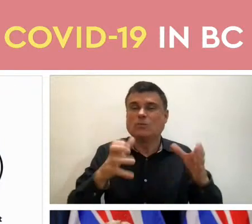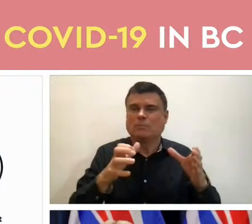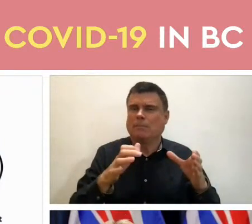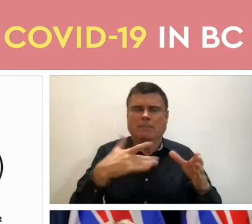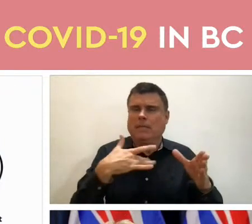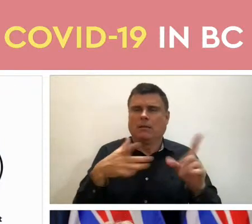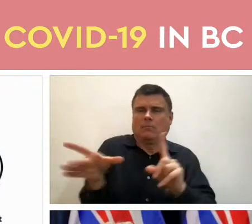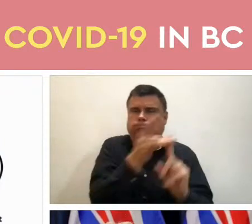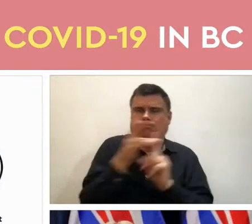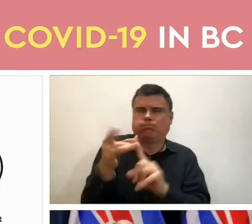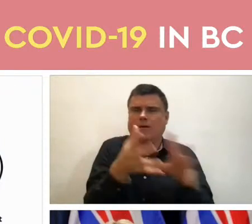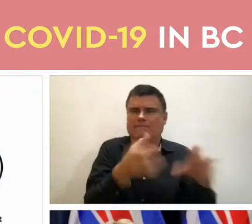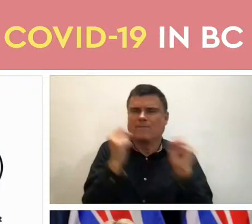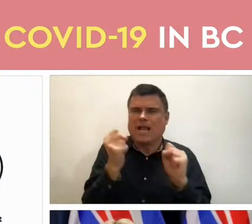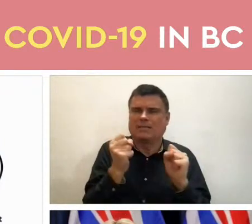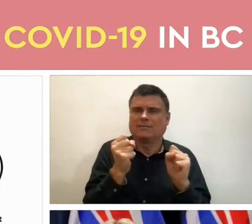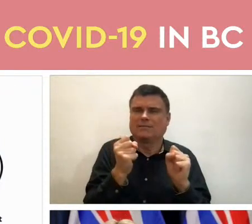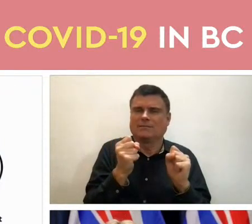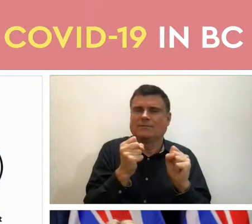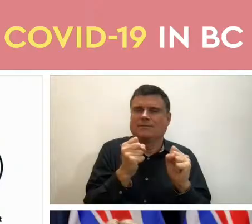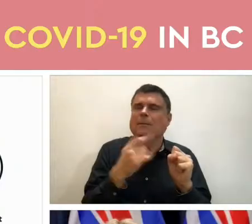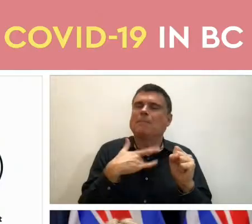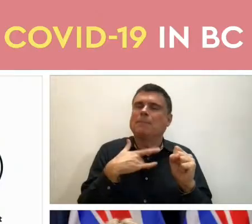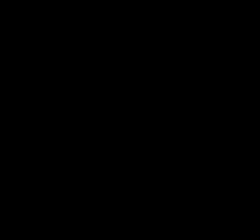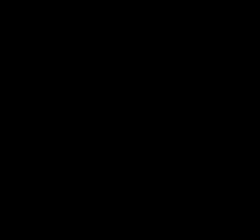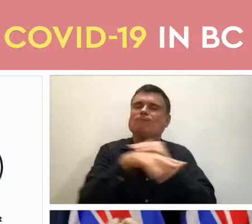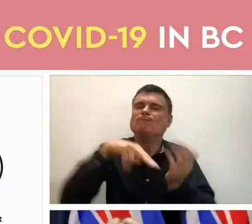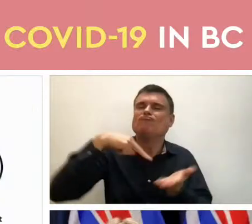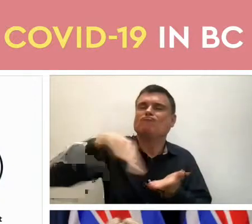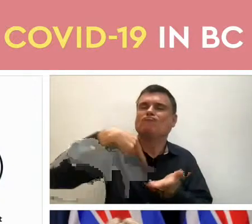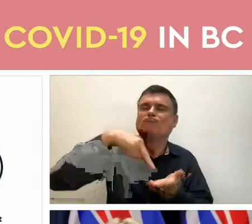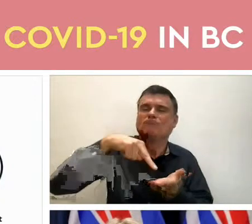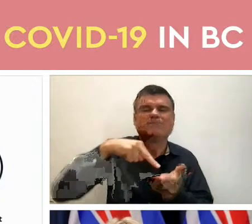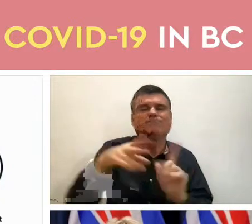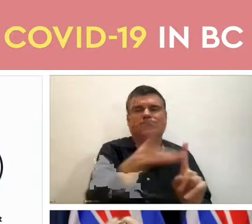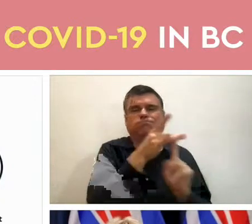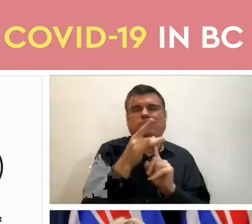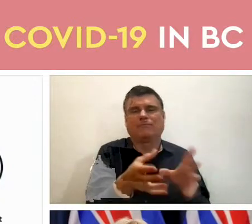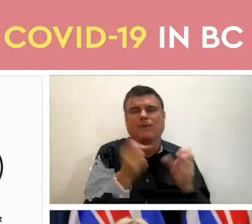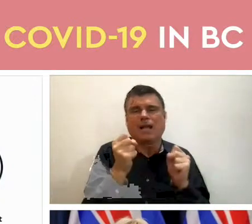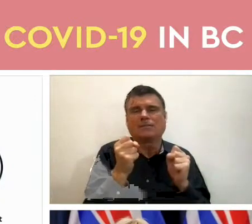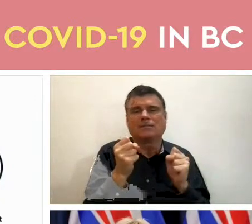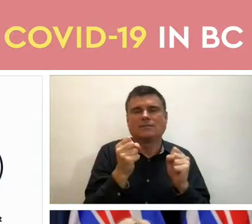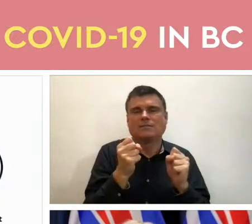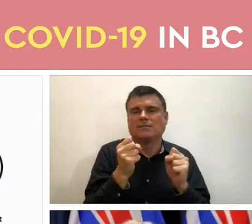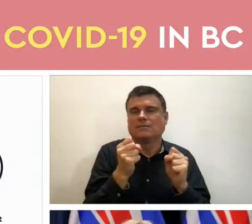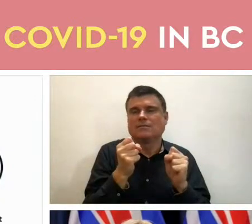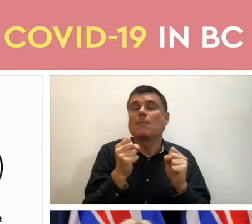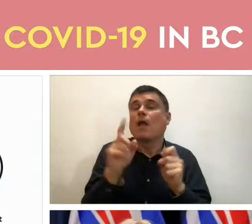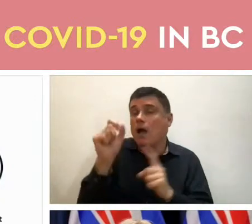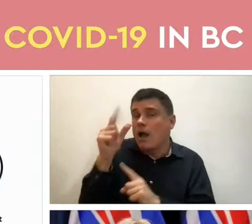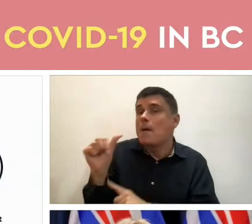So this does not include pubs and cafes anstaus.